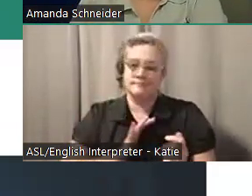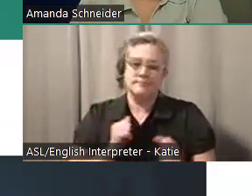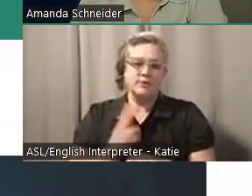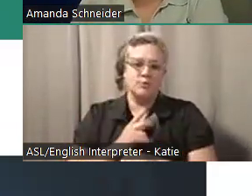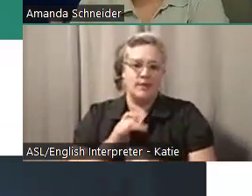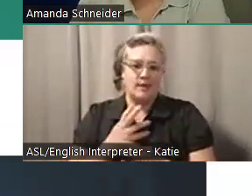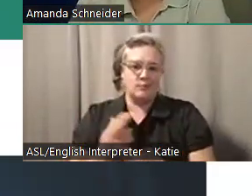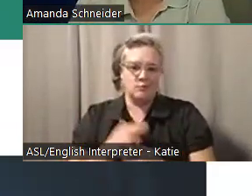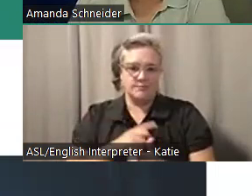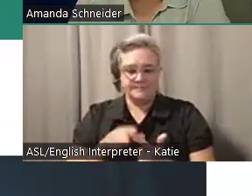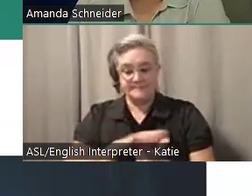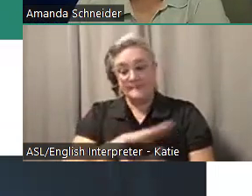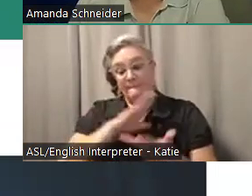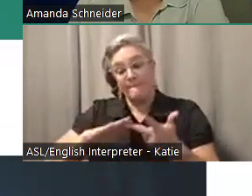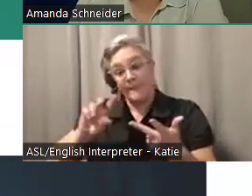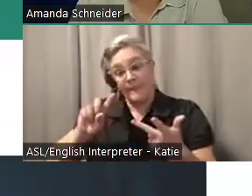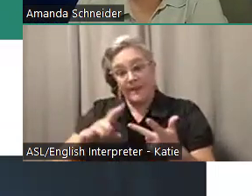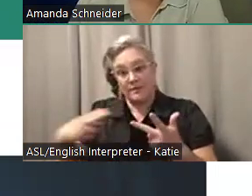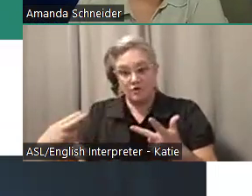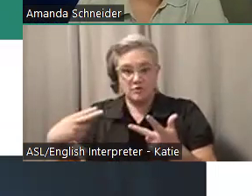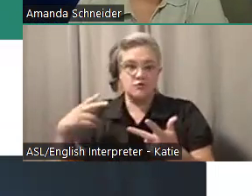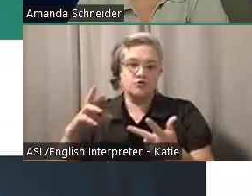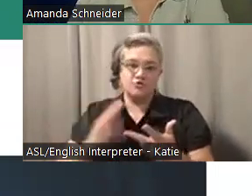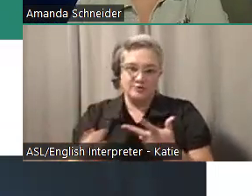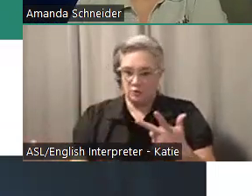And then, also, we have a DHH resources library.